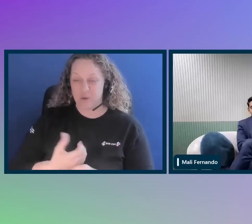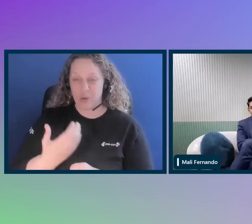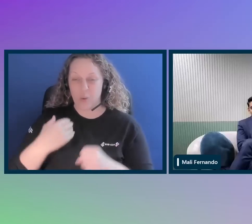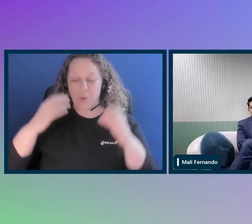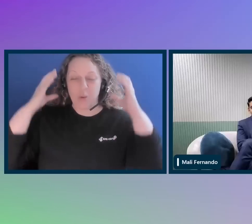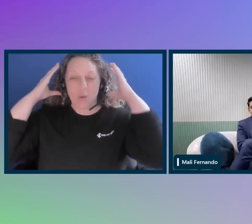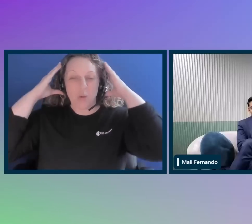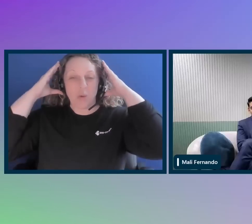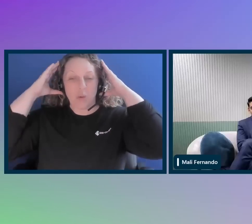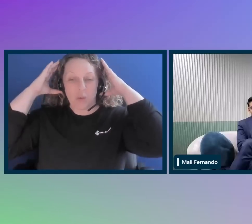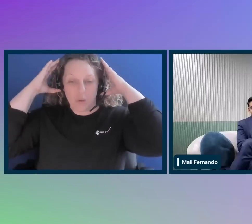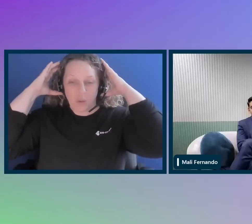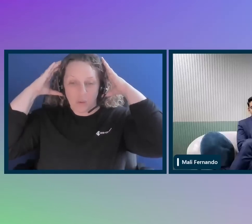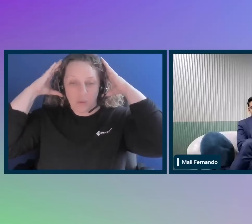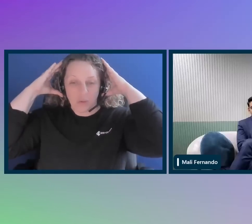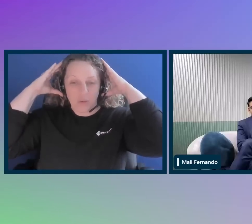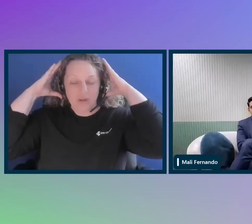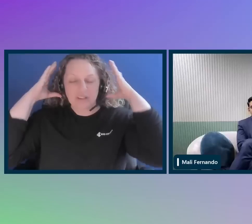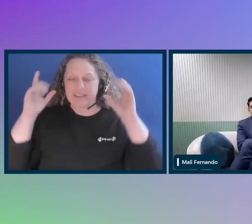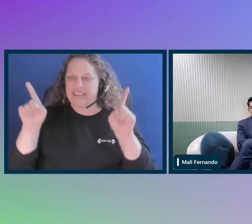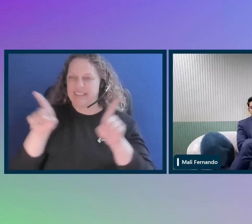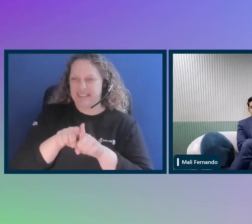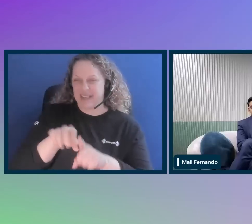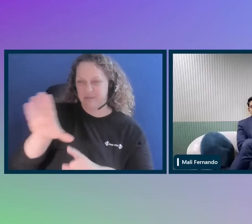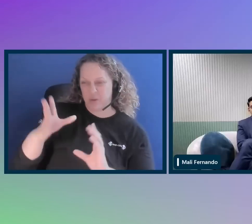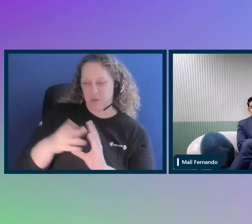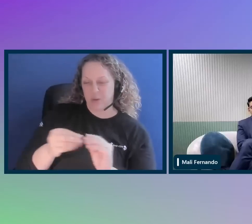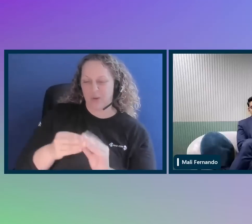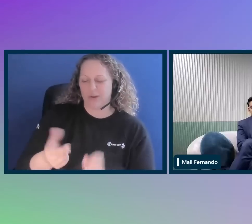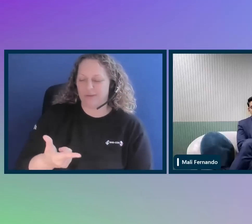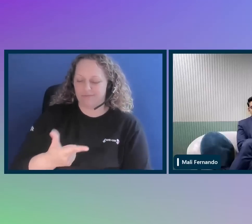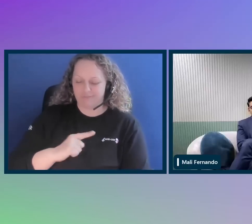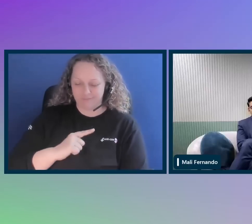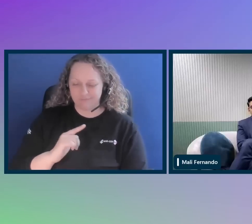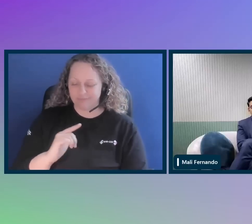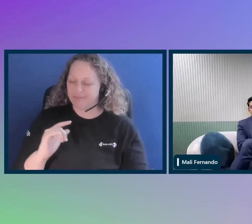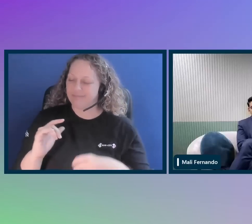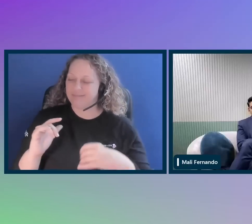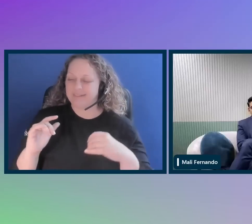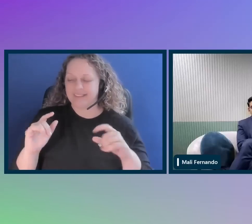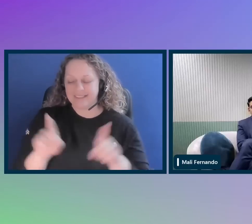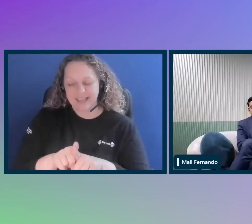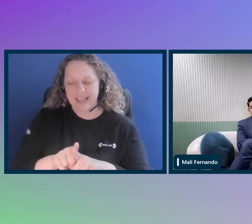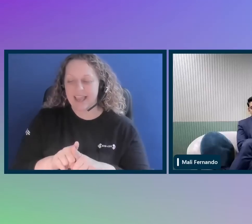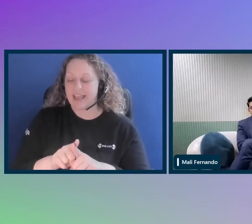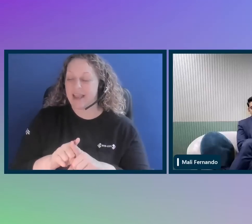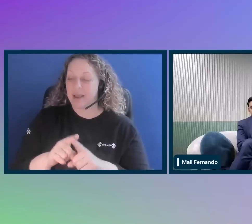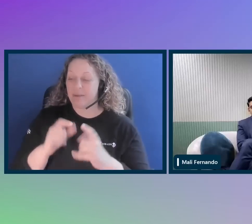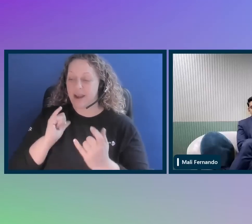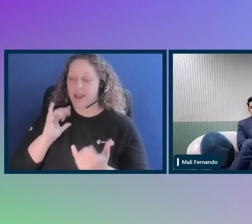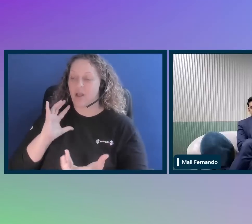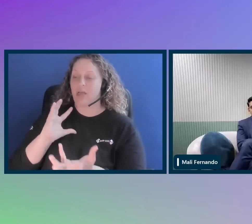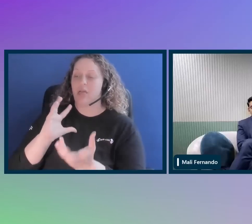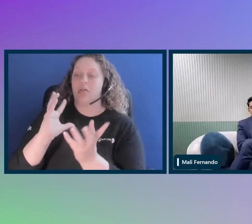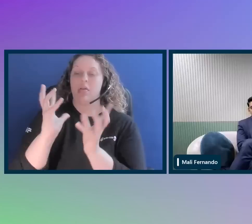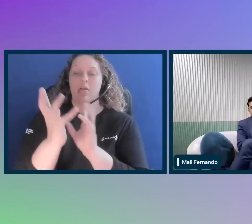the reactions were much the same that you are hearing, I guess, and you are changing the culture so that those questions don't come up anymore.